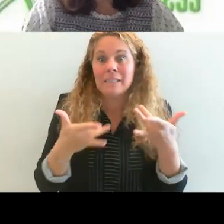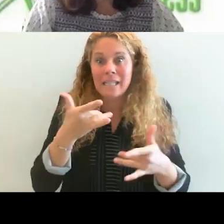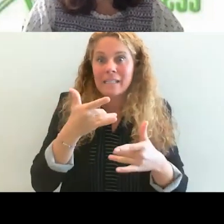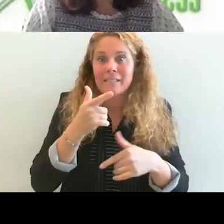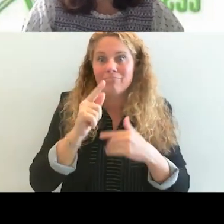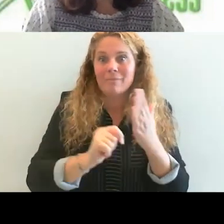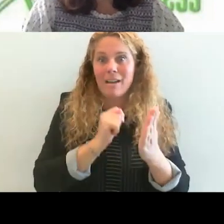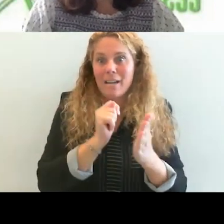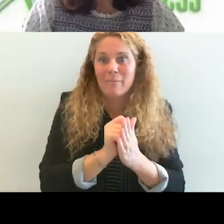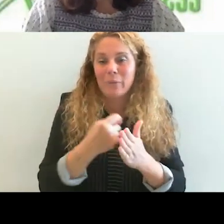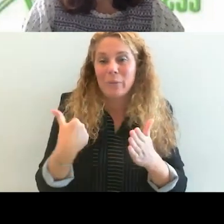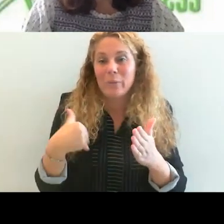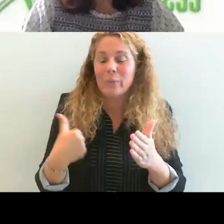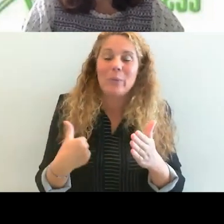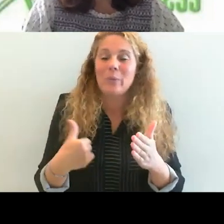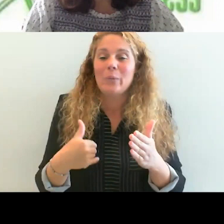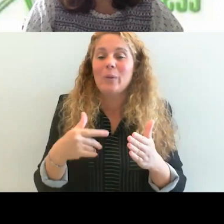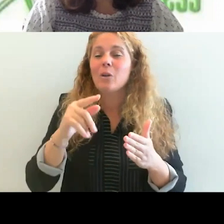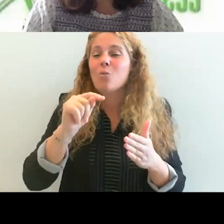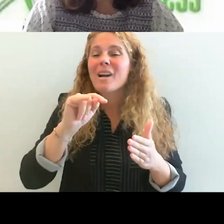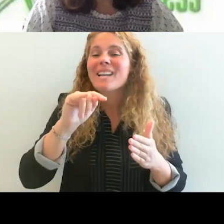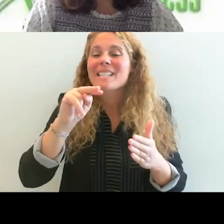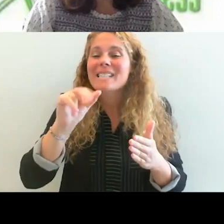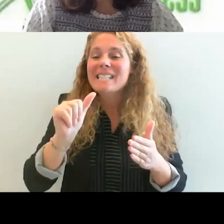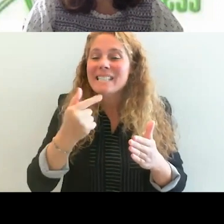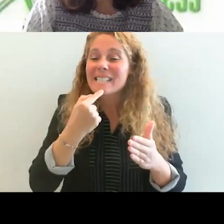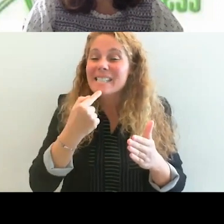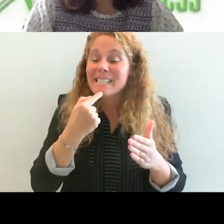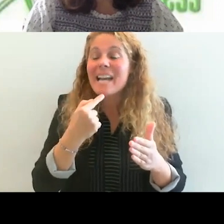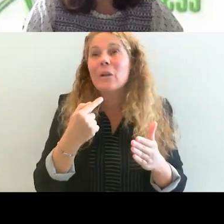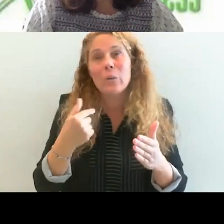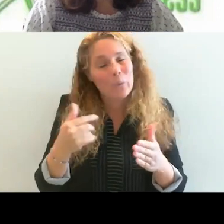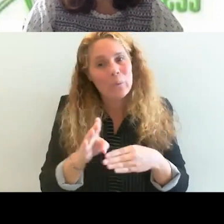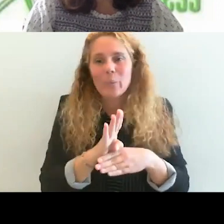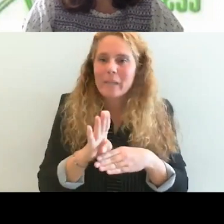MIRRORING WHAT TINA SAID, IT HAS BEEN BUSY, BUT WE ARE